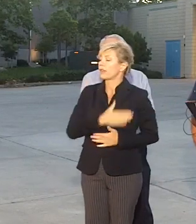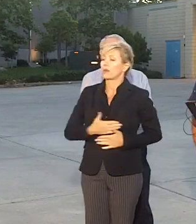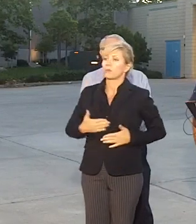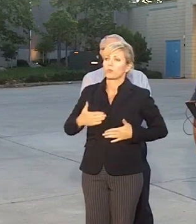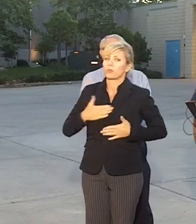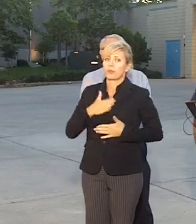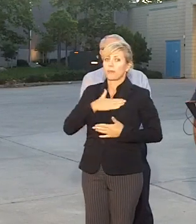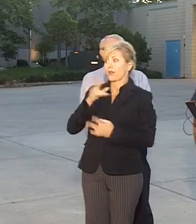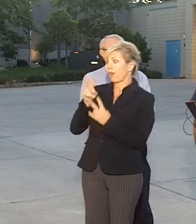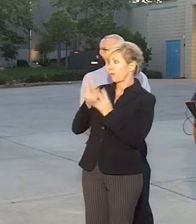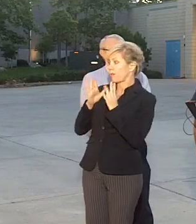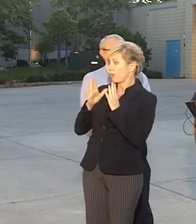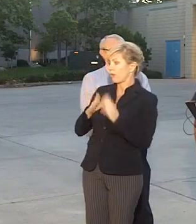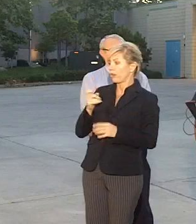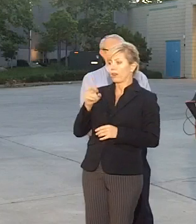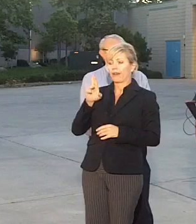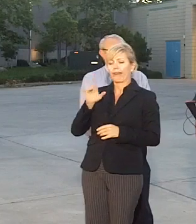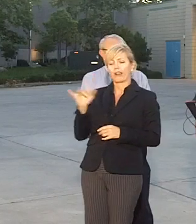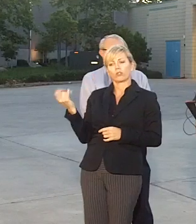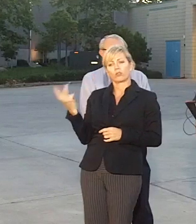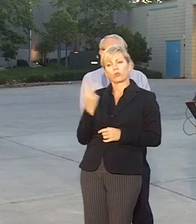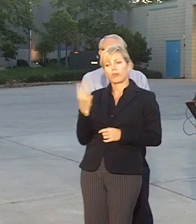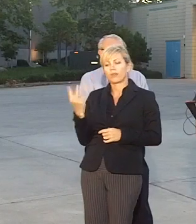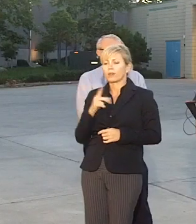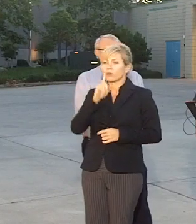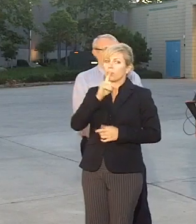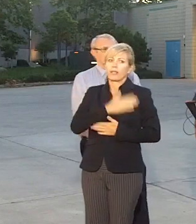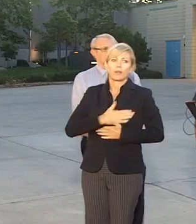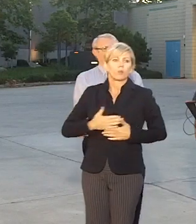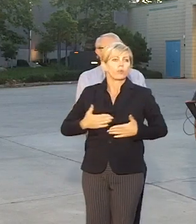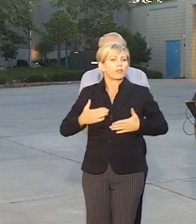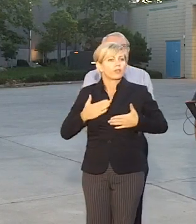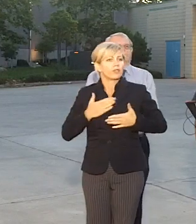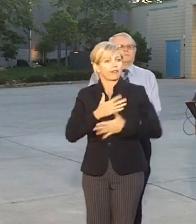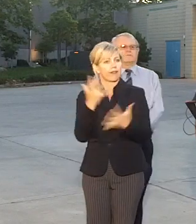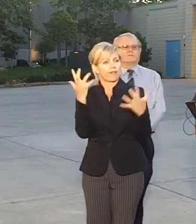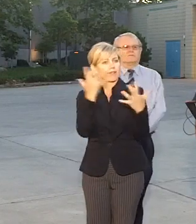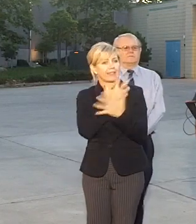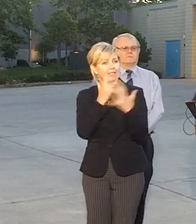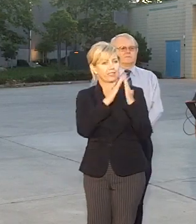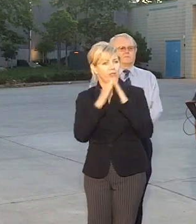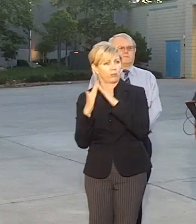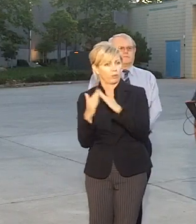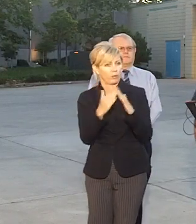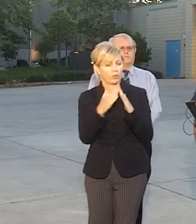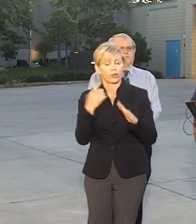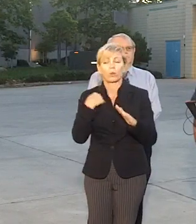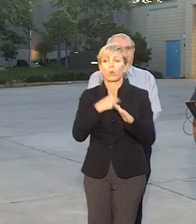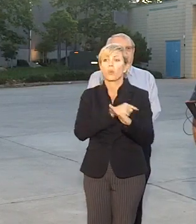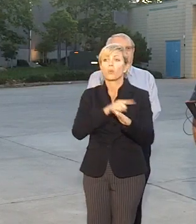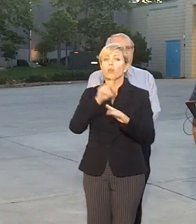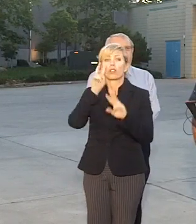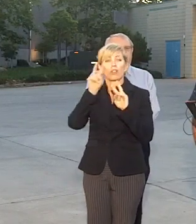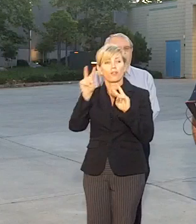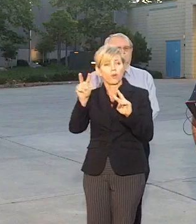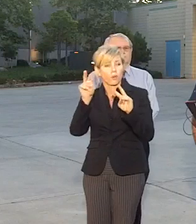and I appreciated it very very much it's just a fantastic community and we look forward to the